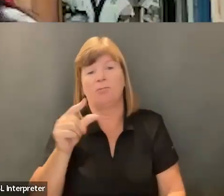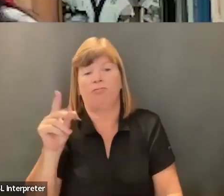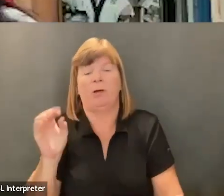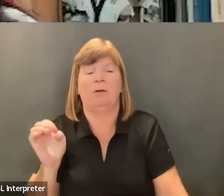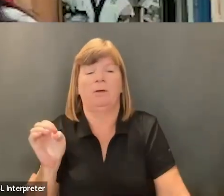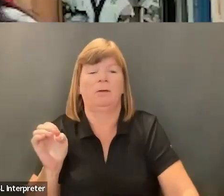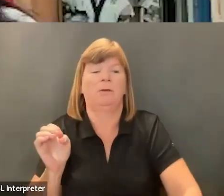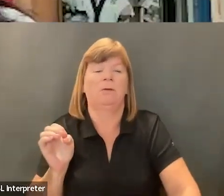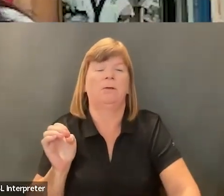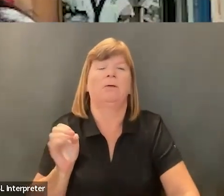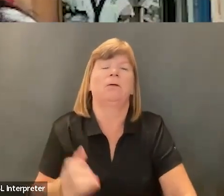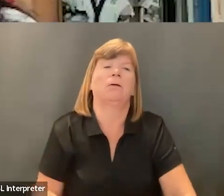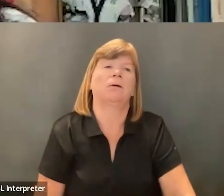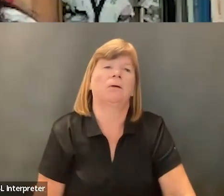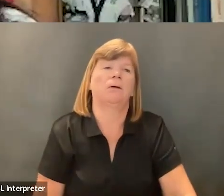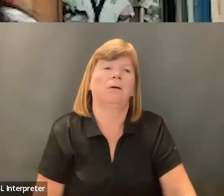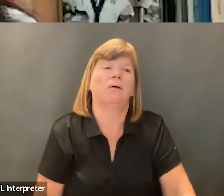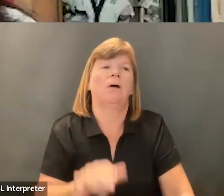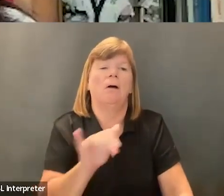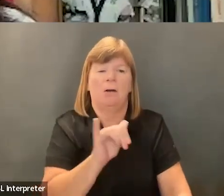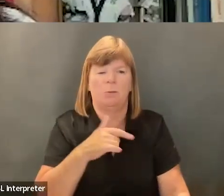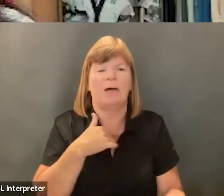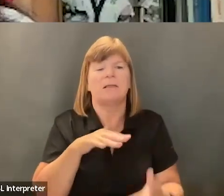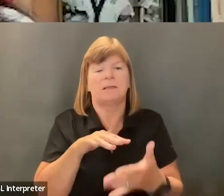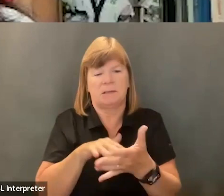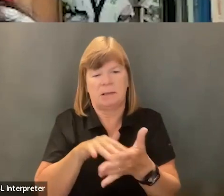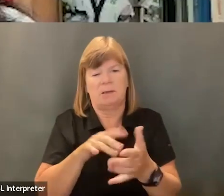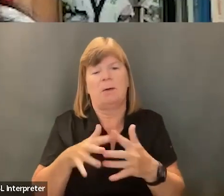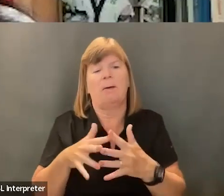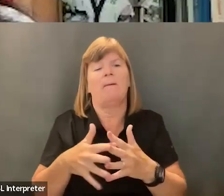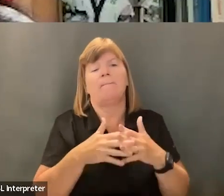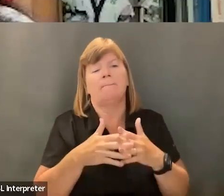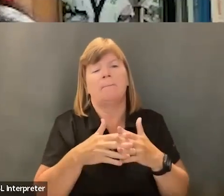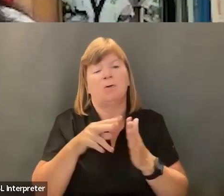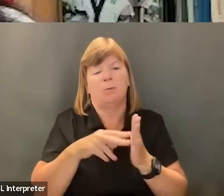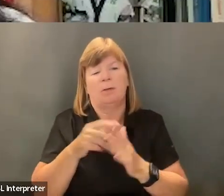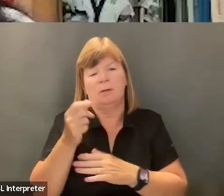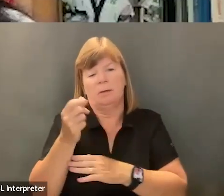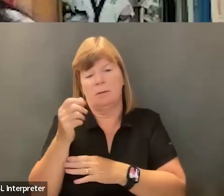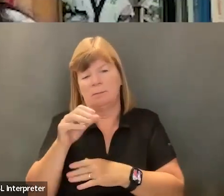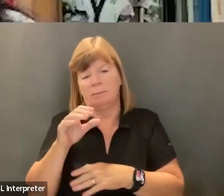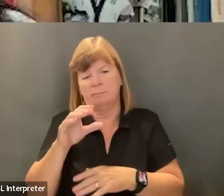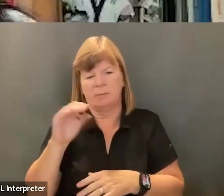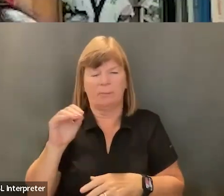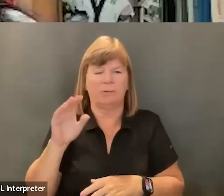um and there was also a study on American Reading Company's ARCCore kindergarten program